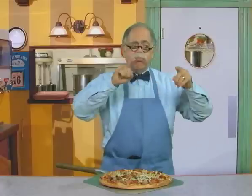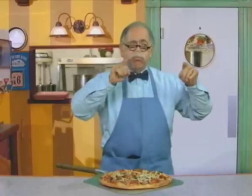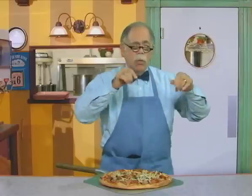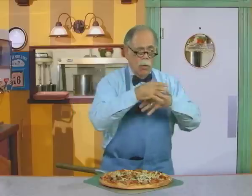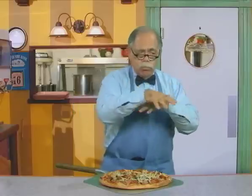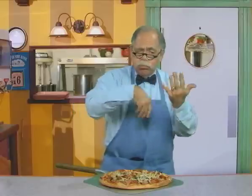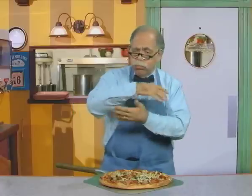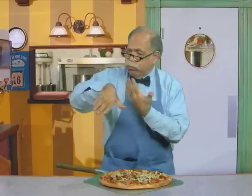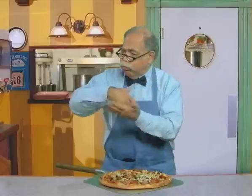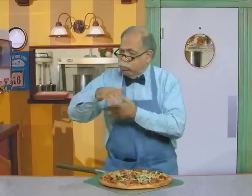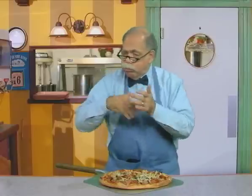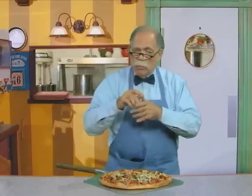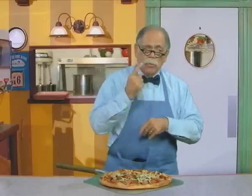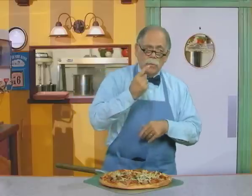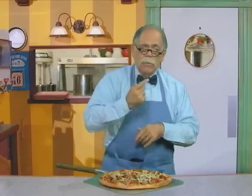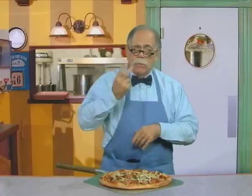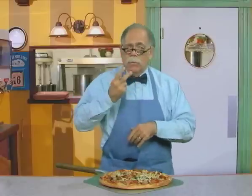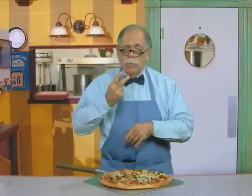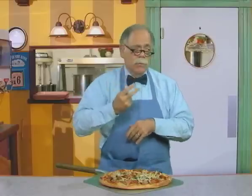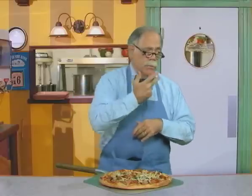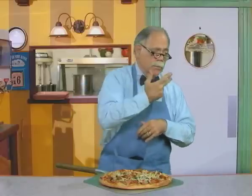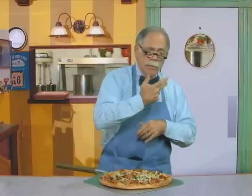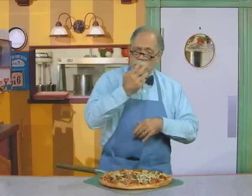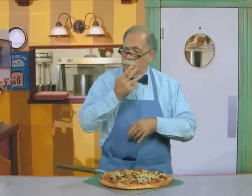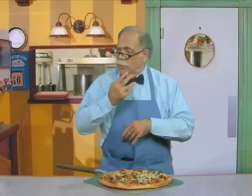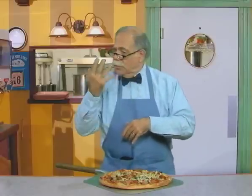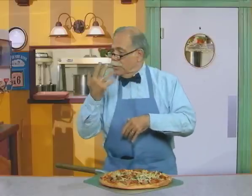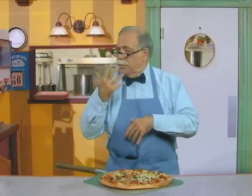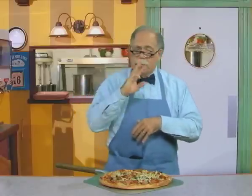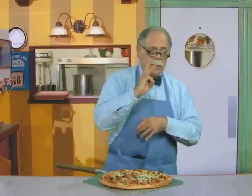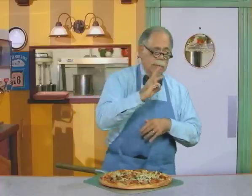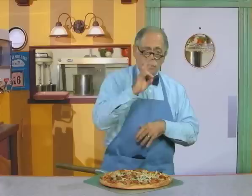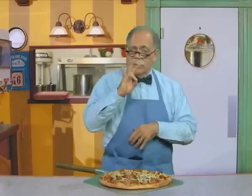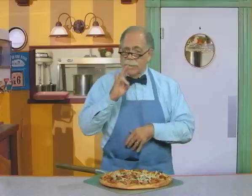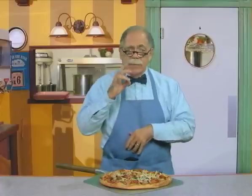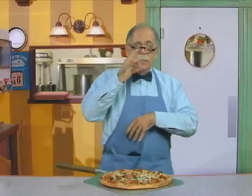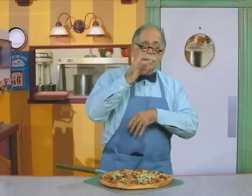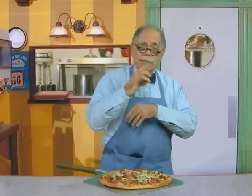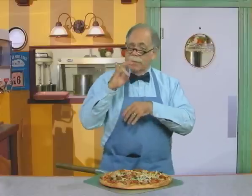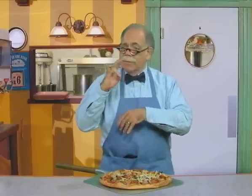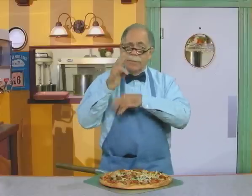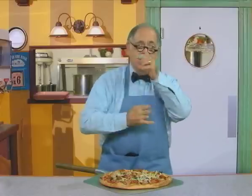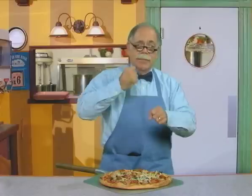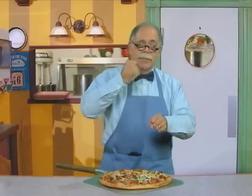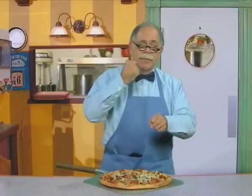ONE YEAR, TWO, THREE, FOUR, FIVE, SIX, SEVEN YEARS WENT BY.